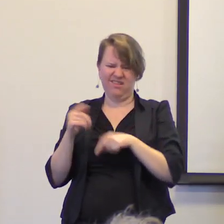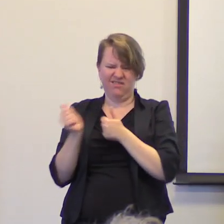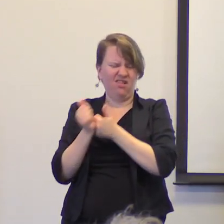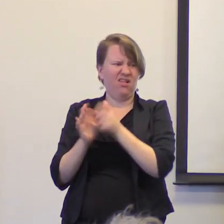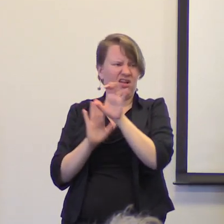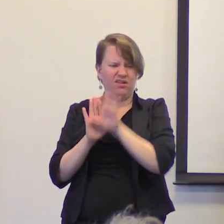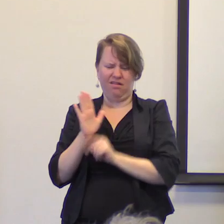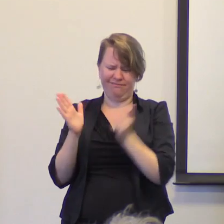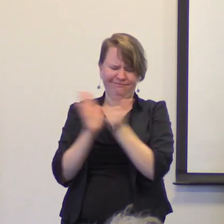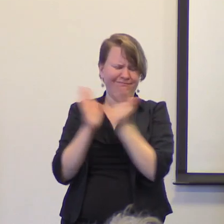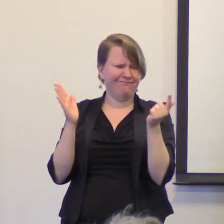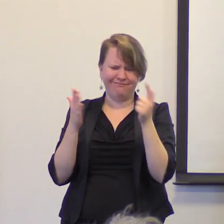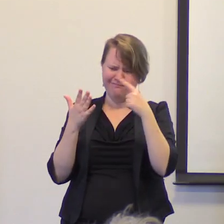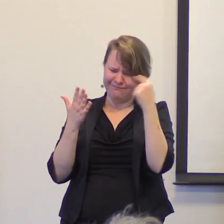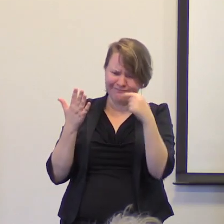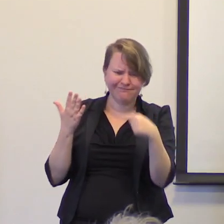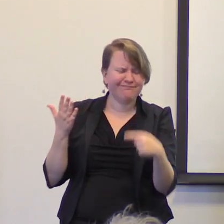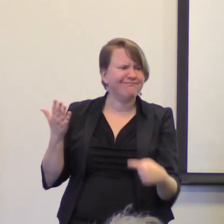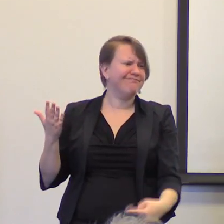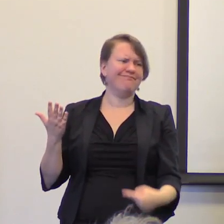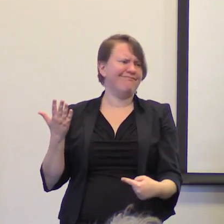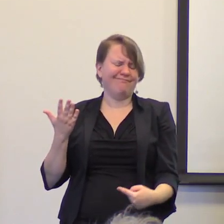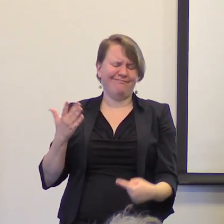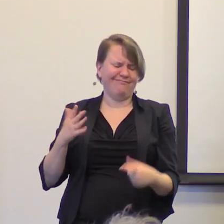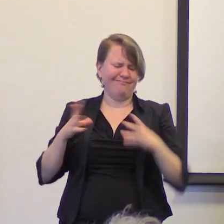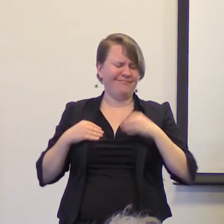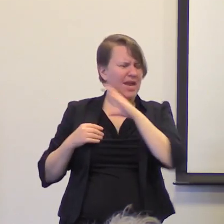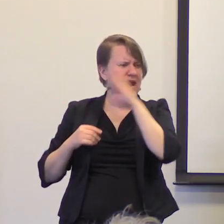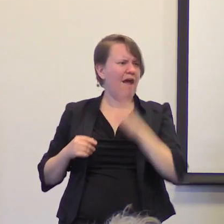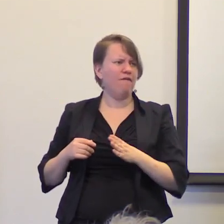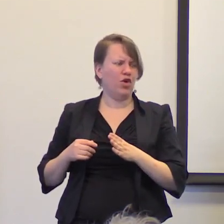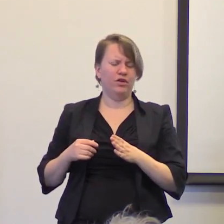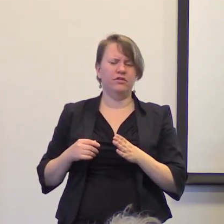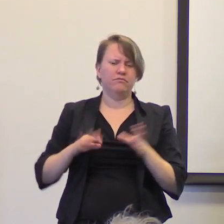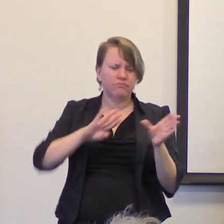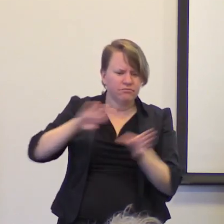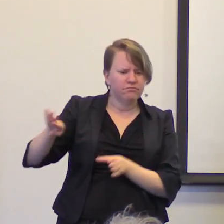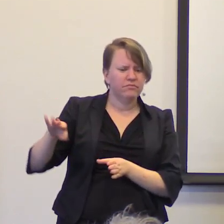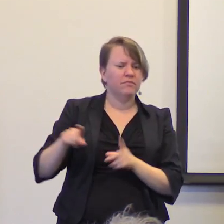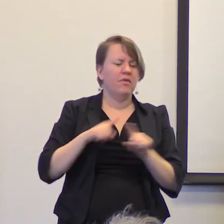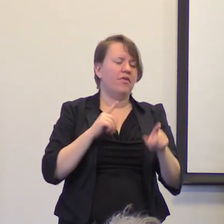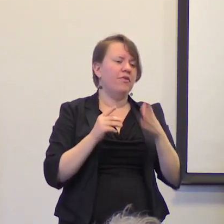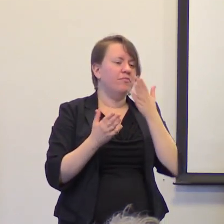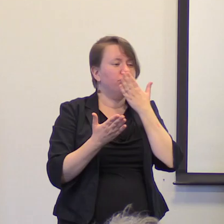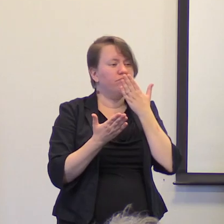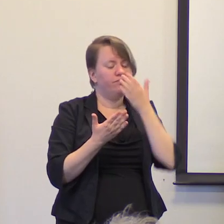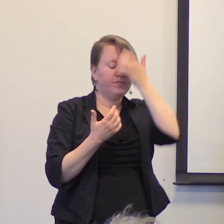Violates the due process clause, violates the First Amendment. At least there's a good chance that it would be found to over time."